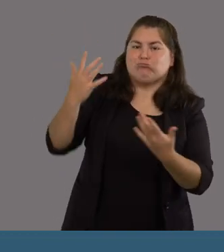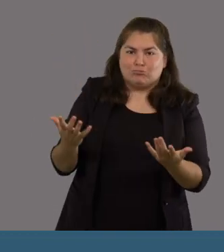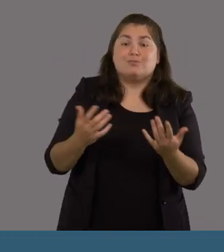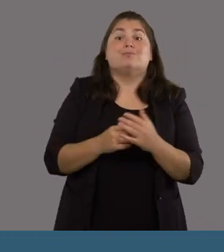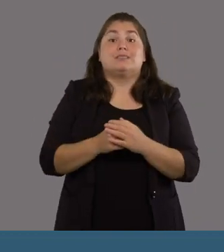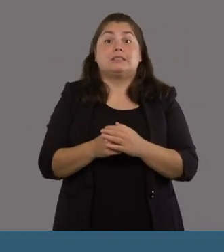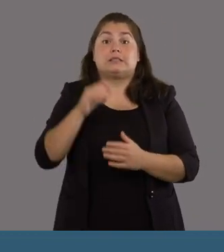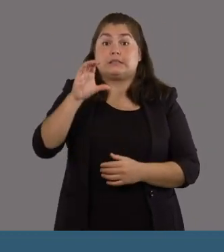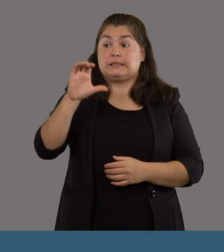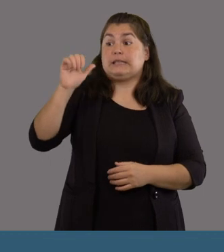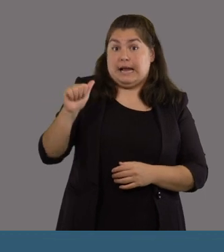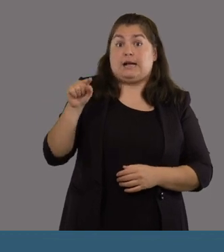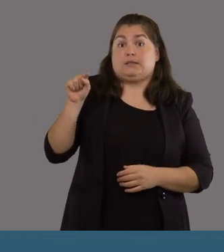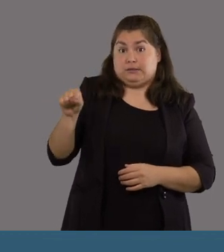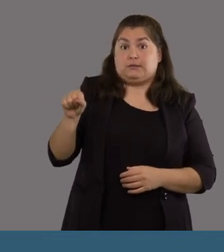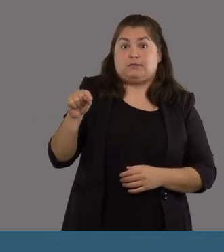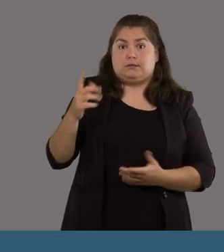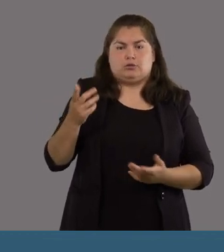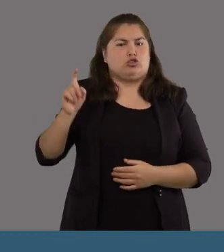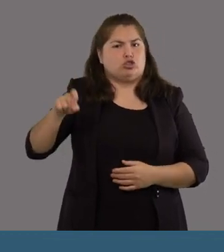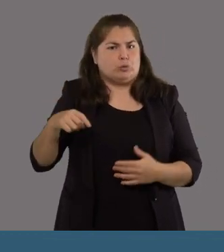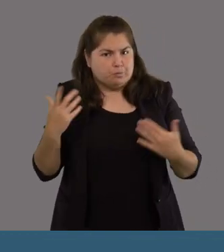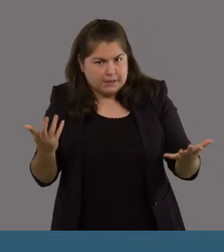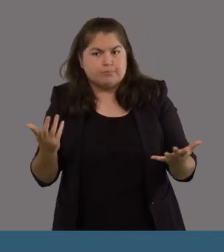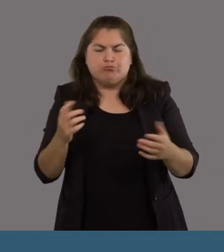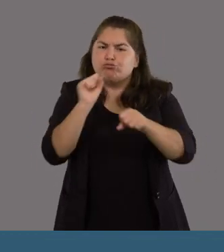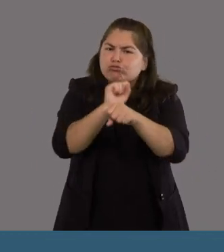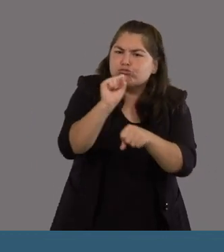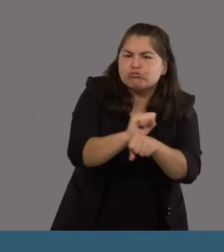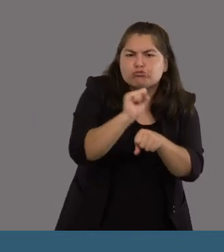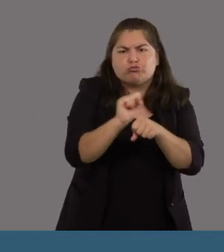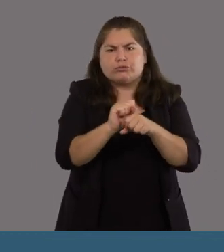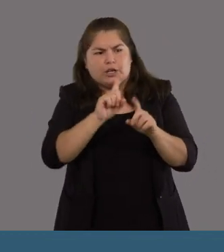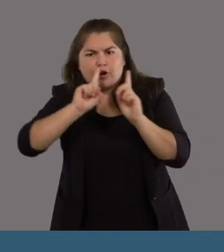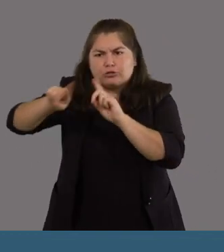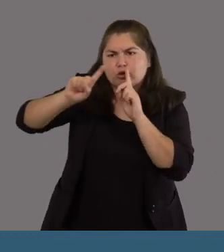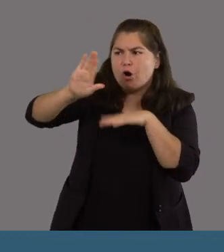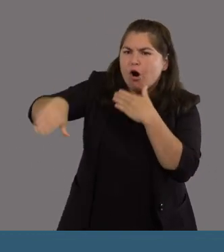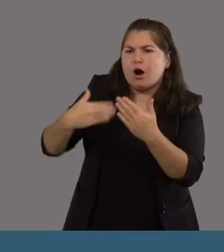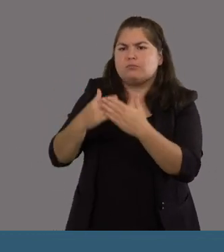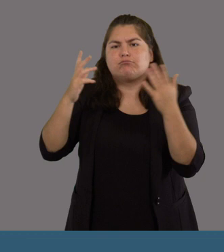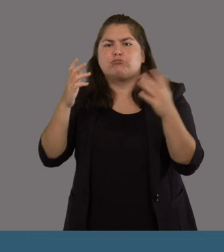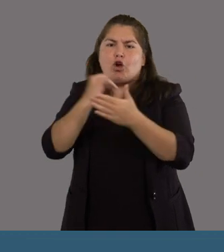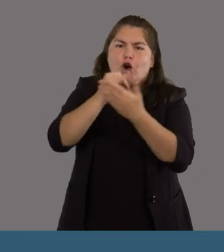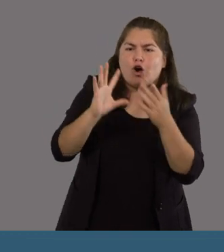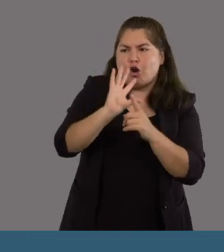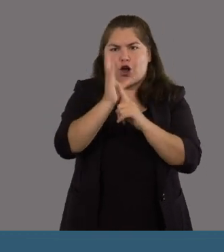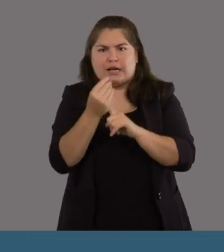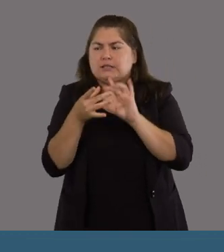and decolonization, the Council should: work to answer all arts and culturally related